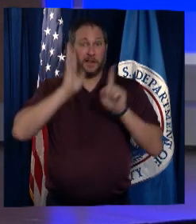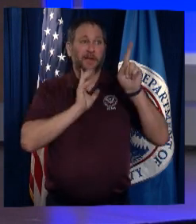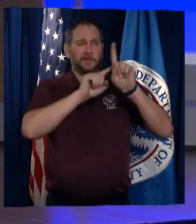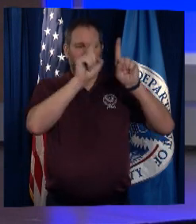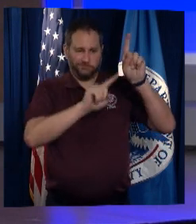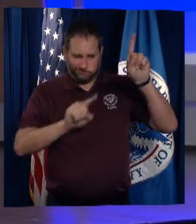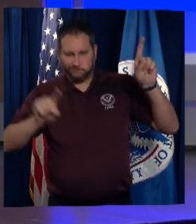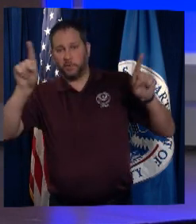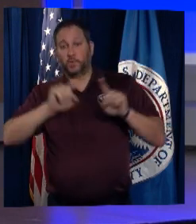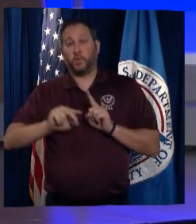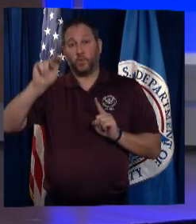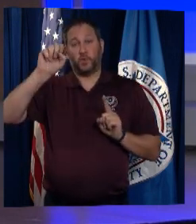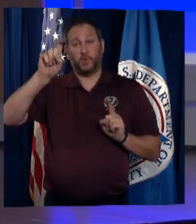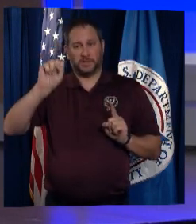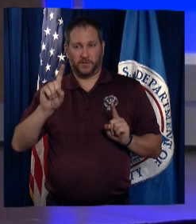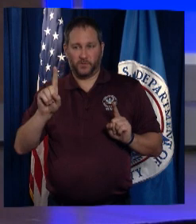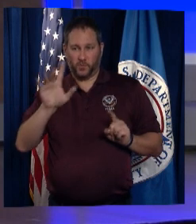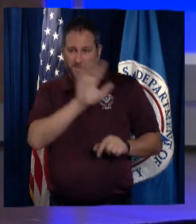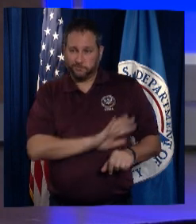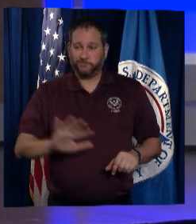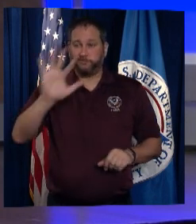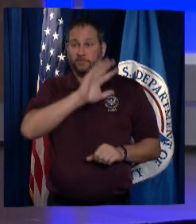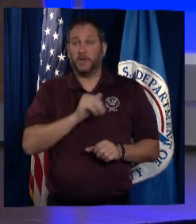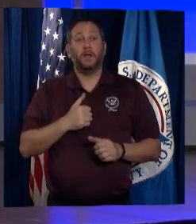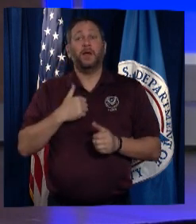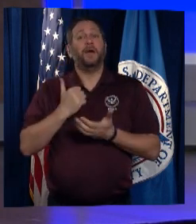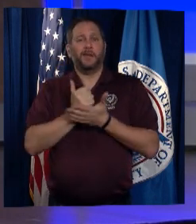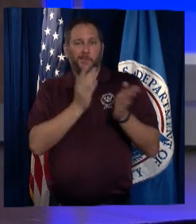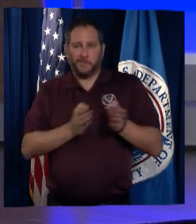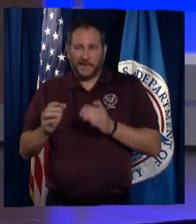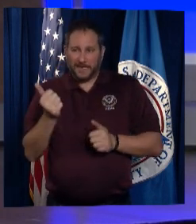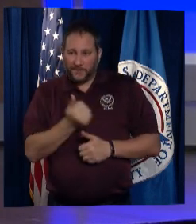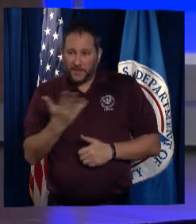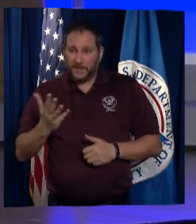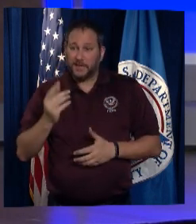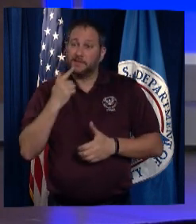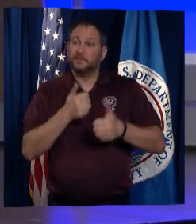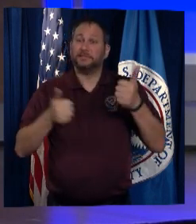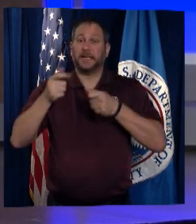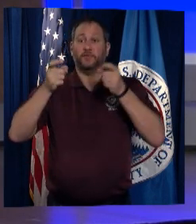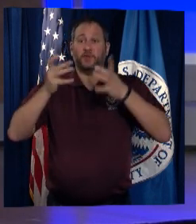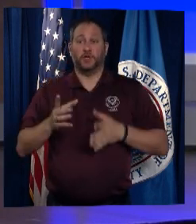documented nearly 1 billion dollars of voluntary disaster relief services. In